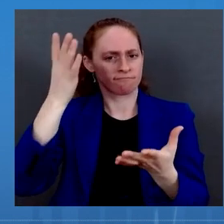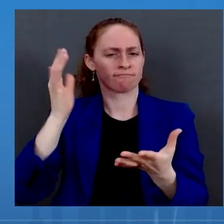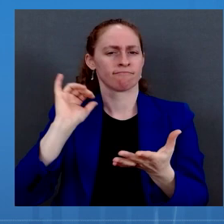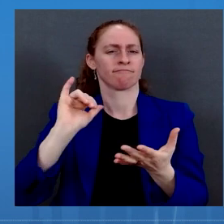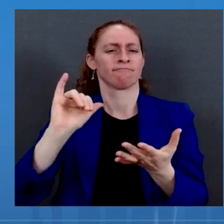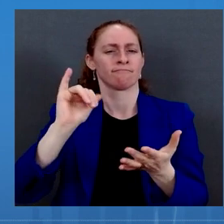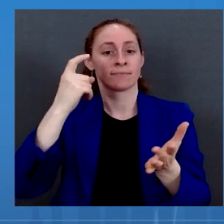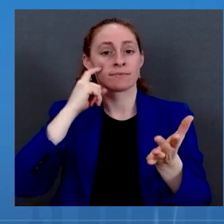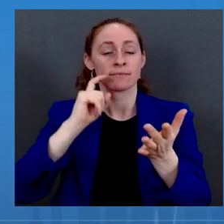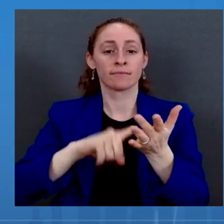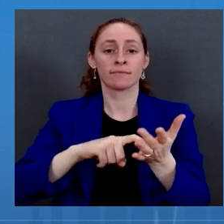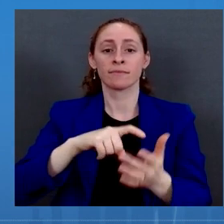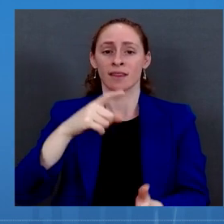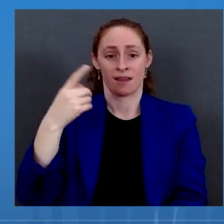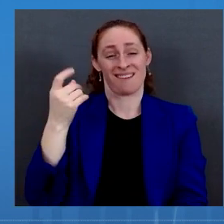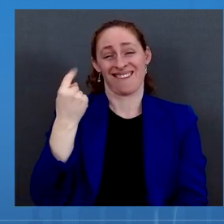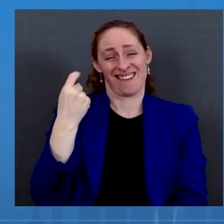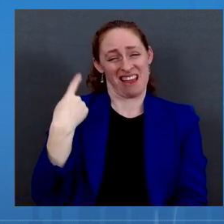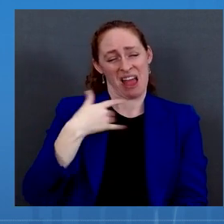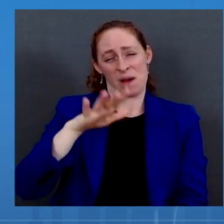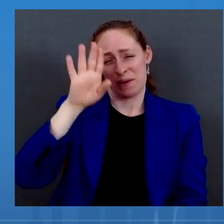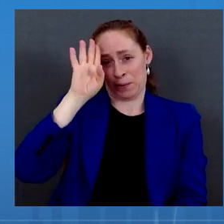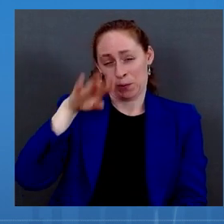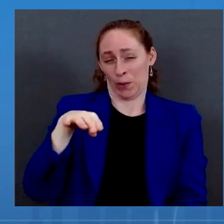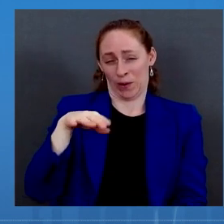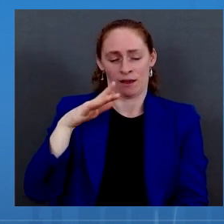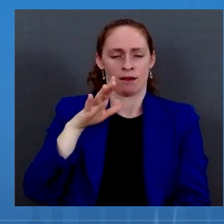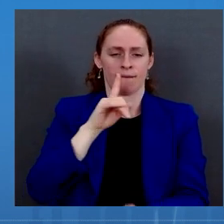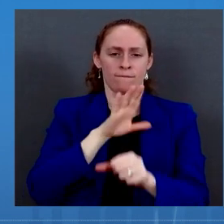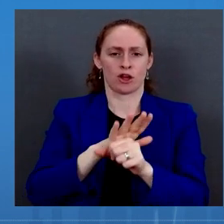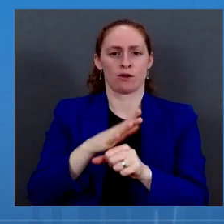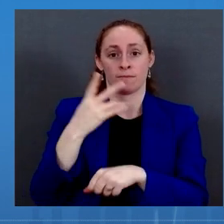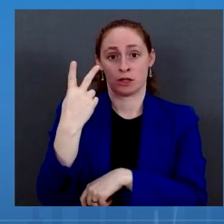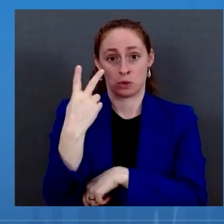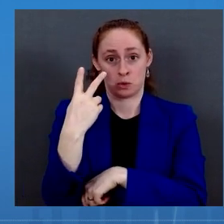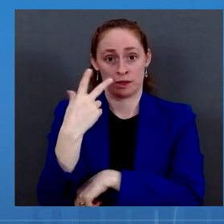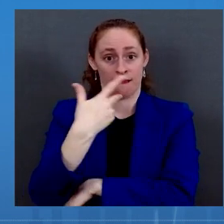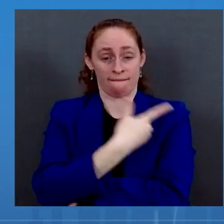However, there's a moderate-to- high effectiveness -- about 75 percent --